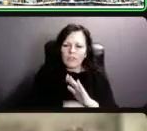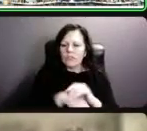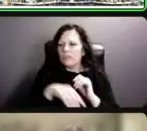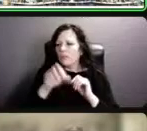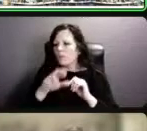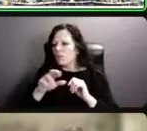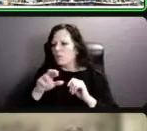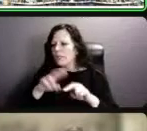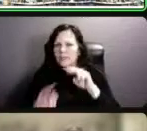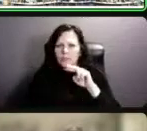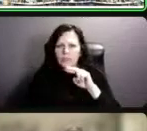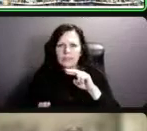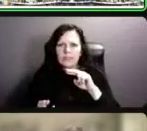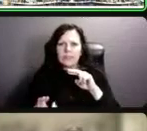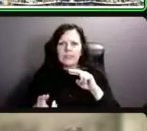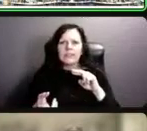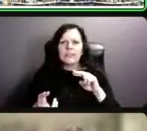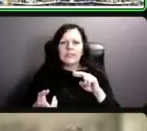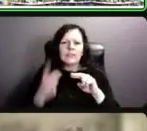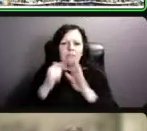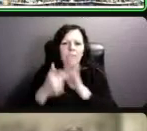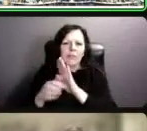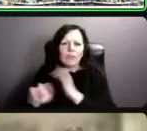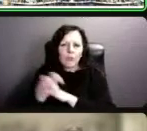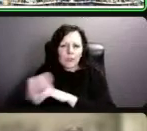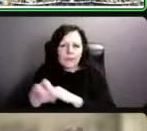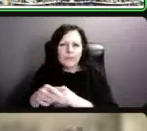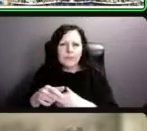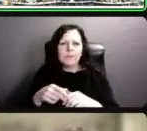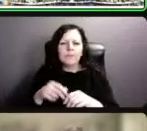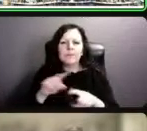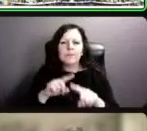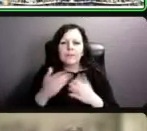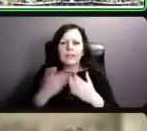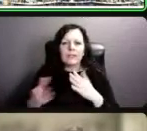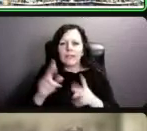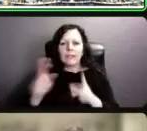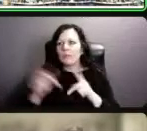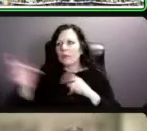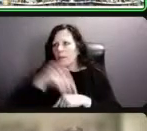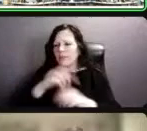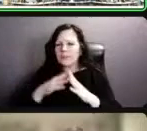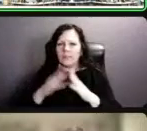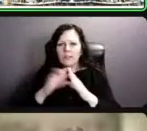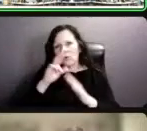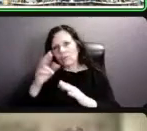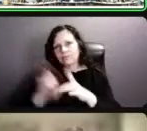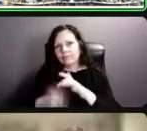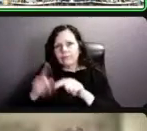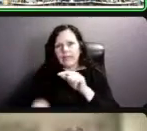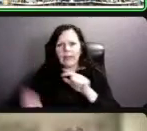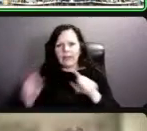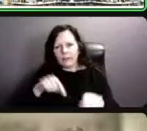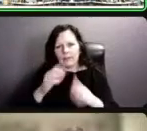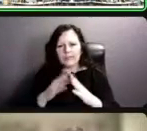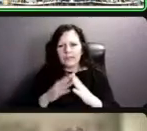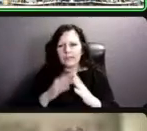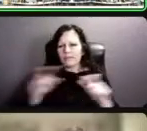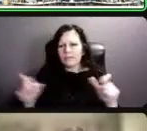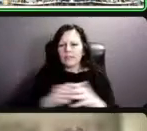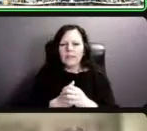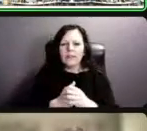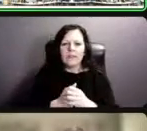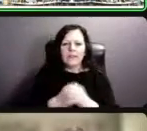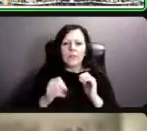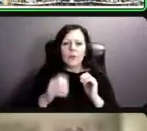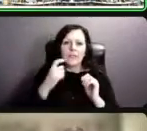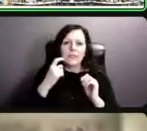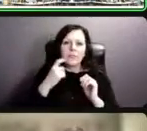THIS HELPS US TO PROTECT